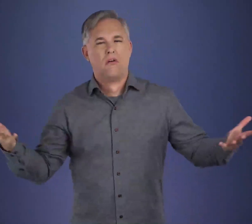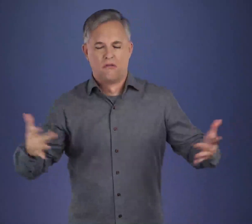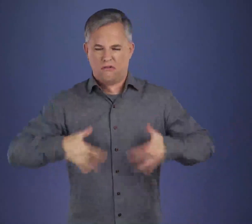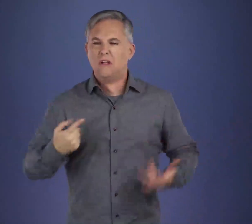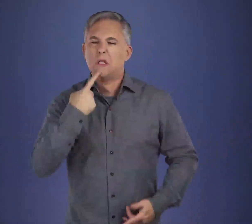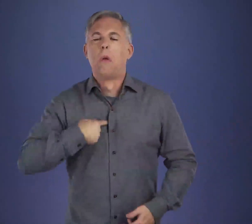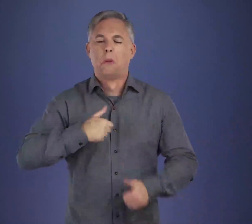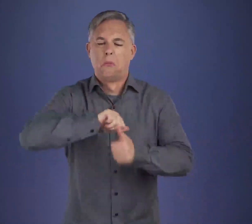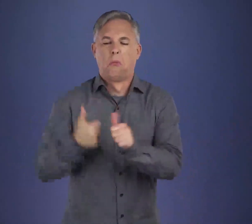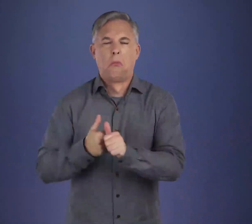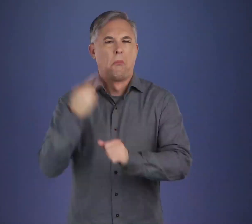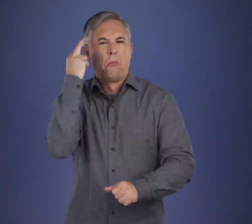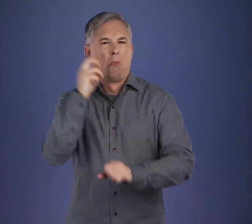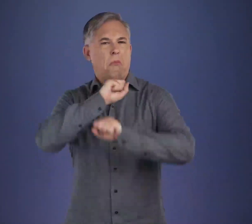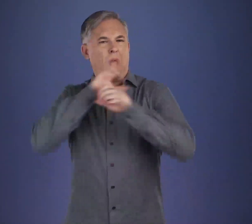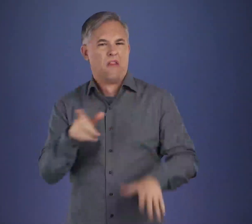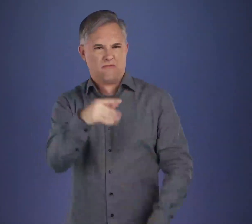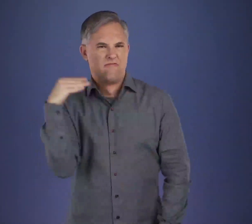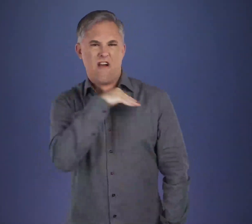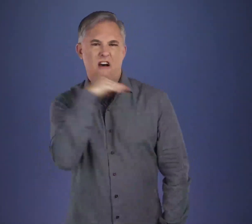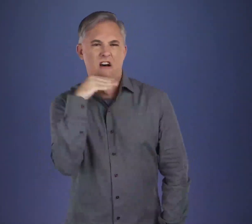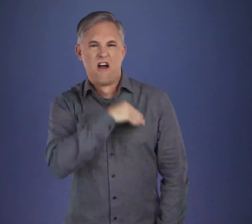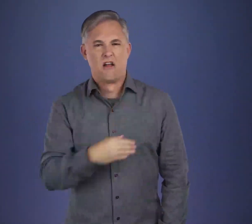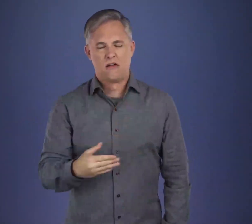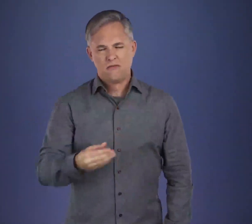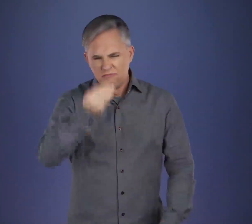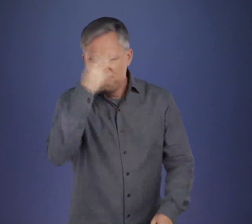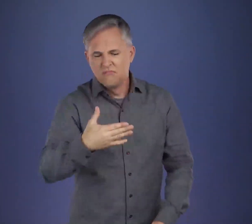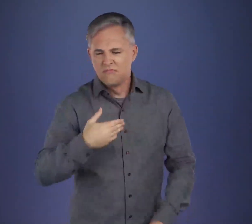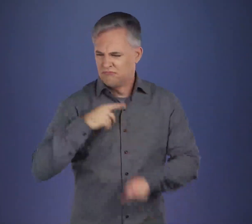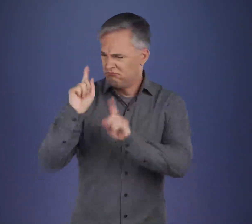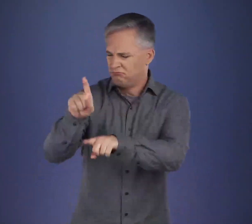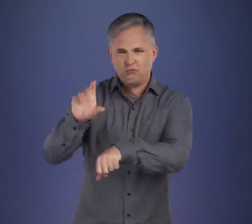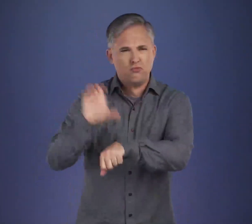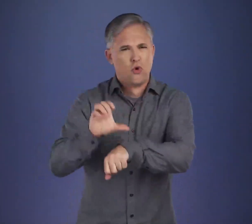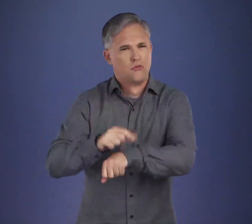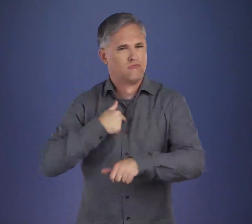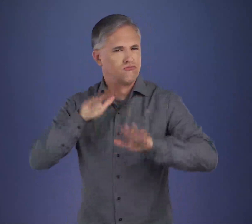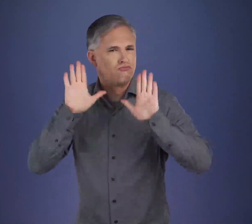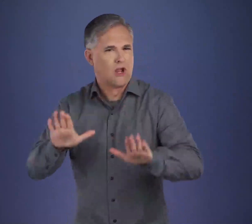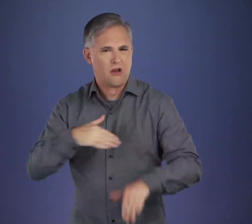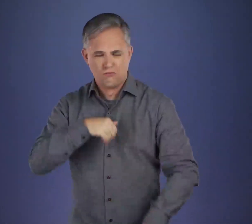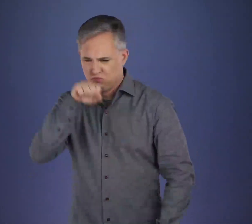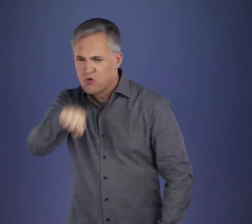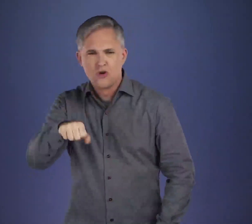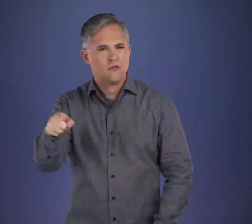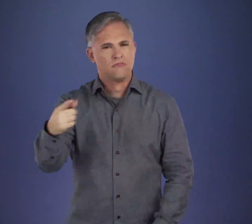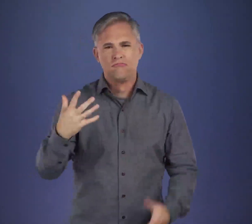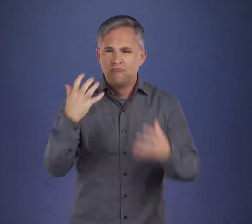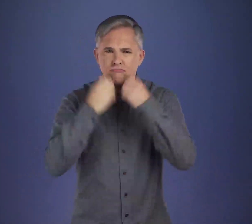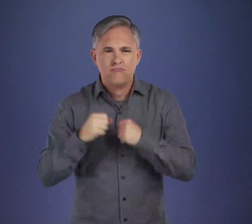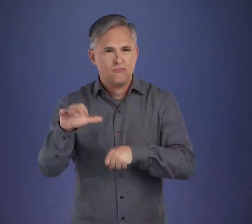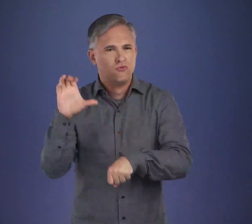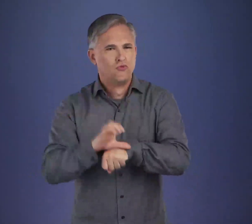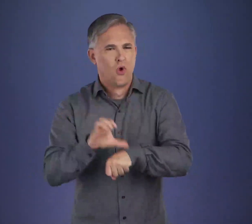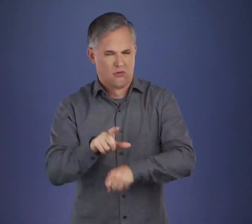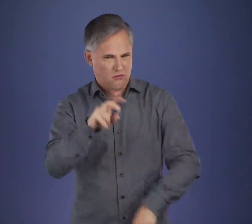You’re proselyting for some damn religious sect or other. Where do you get that “no angle” stuff?